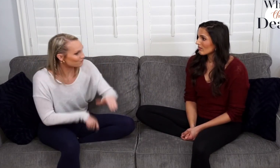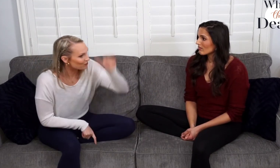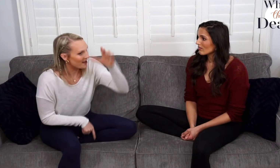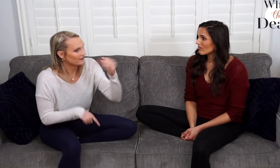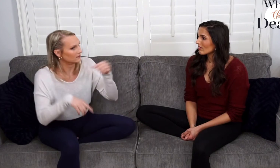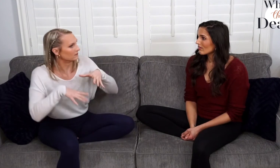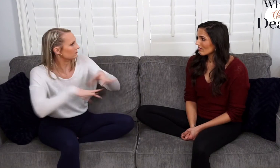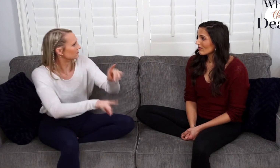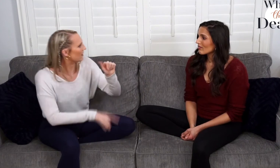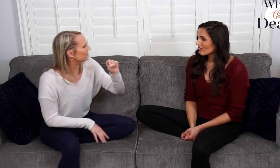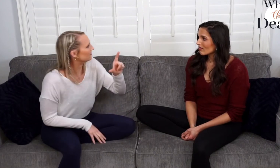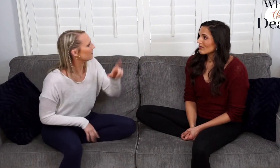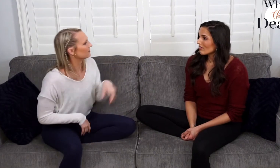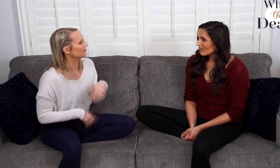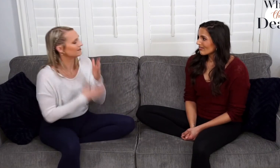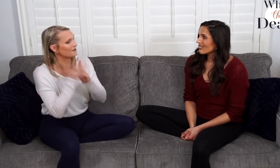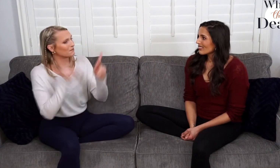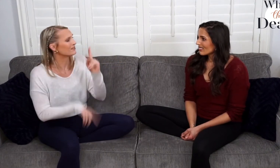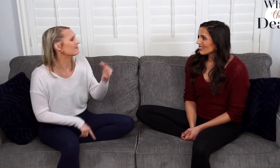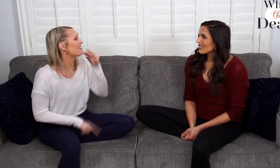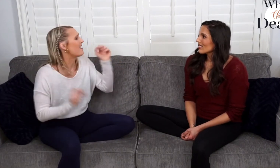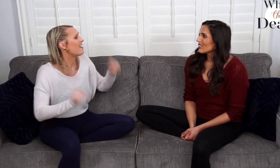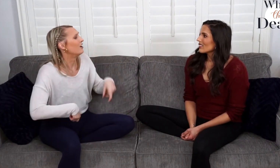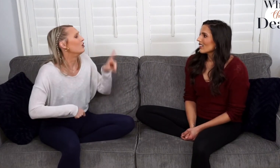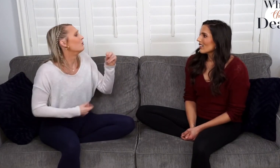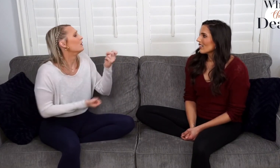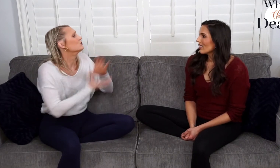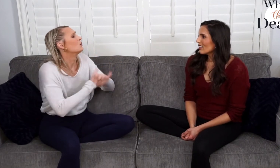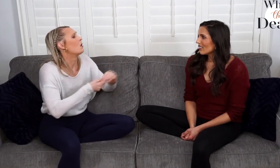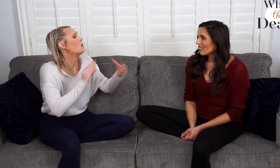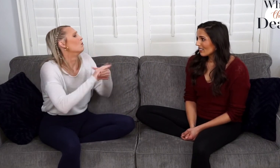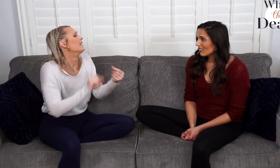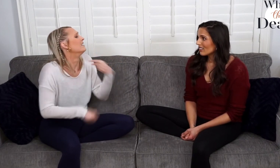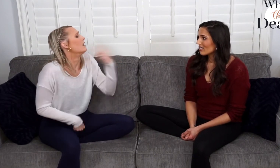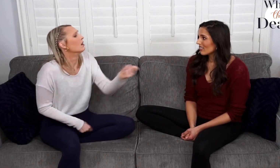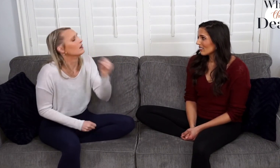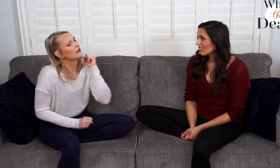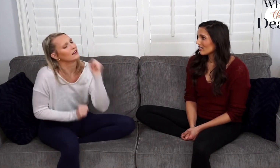how people were raised and how they learned ASL. Some people are experts at storytelling